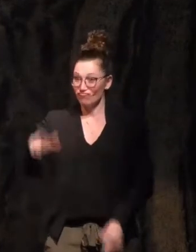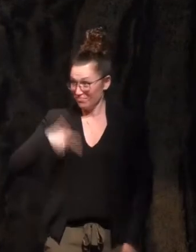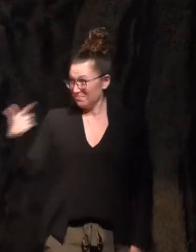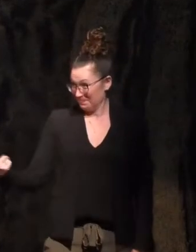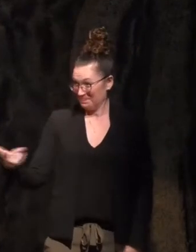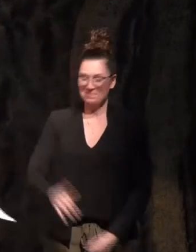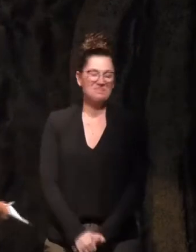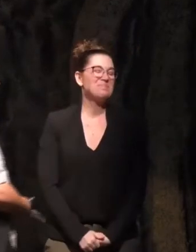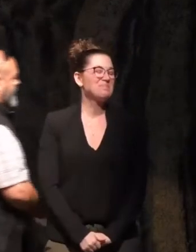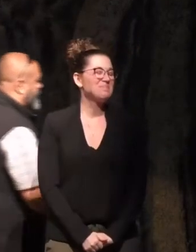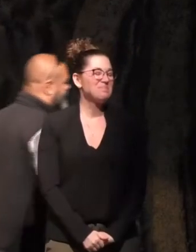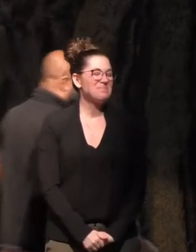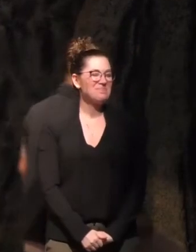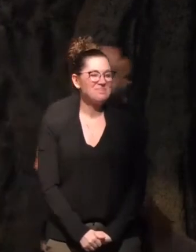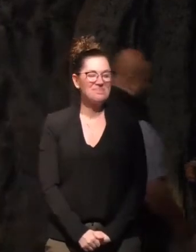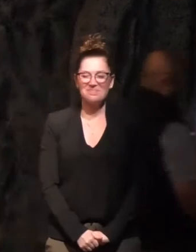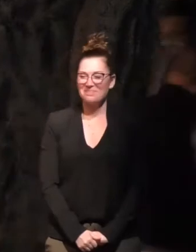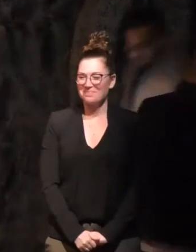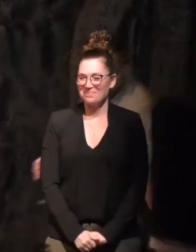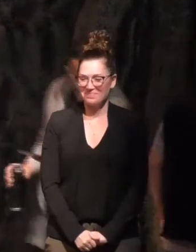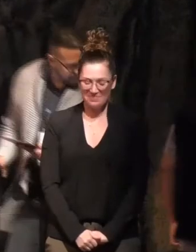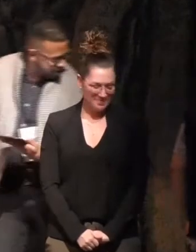(Audience applauding)